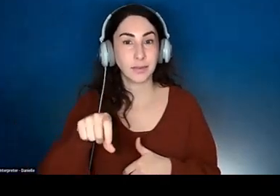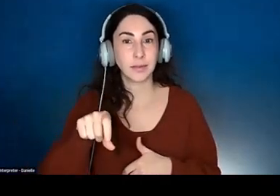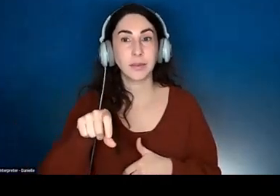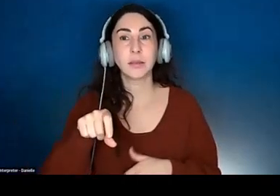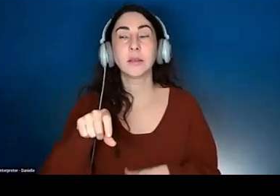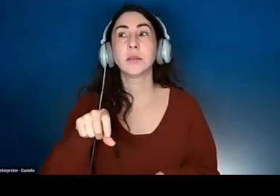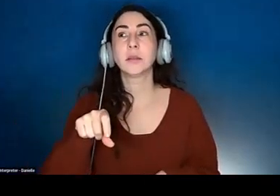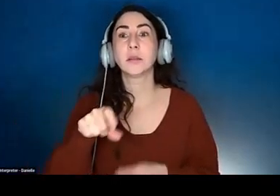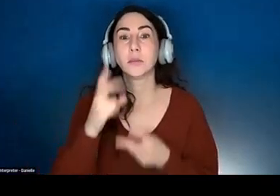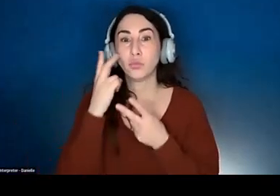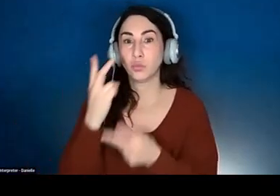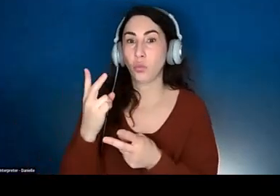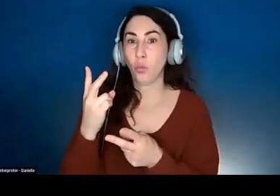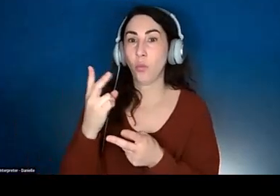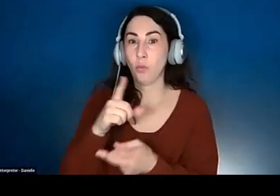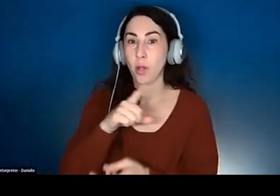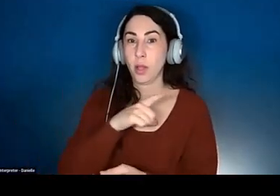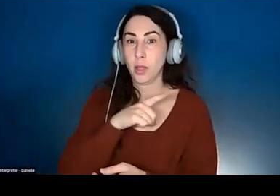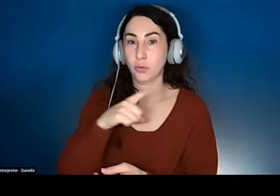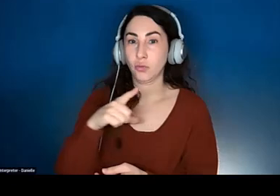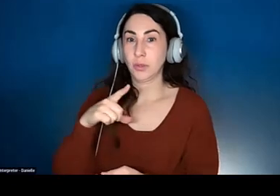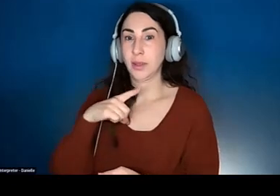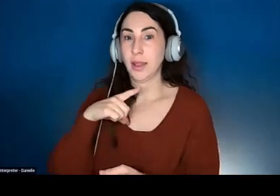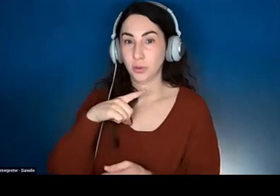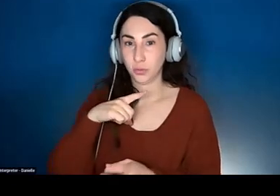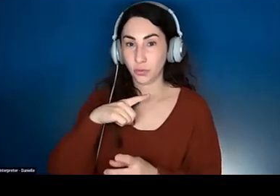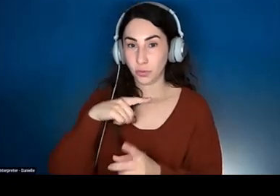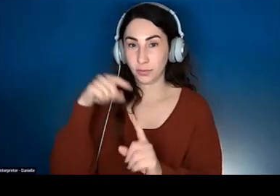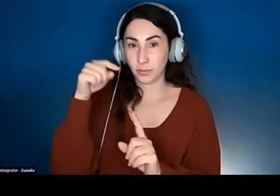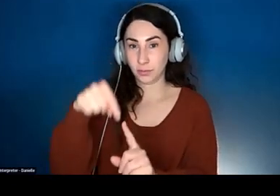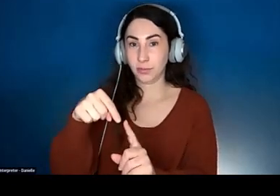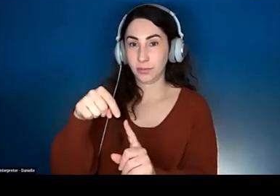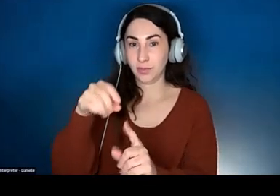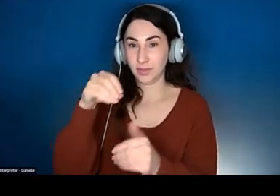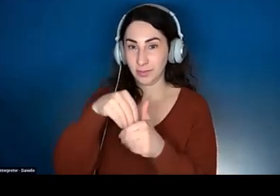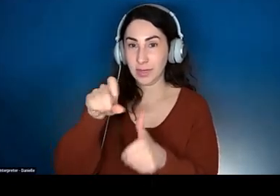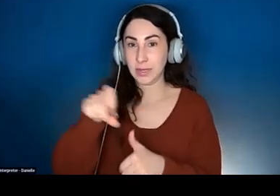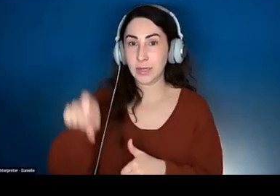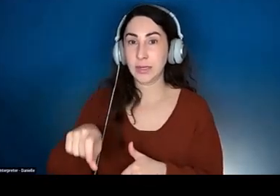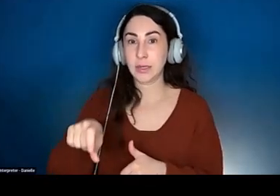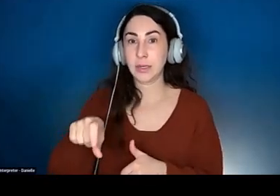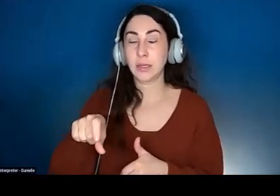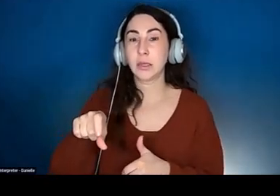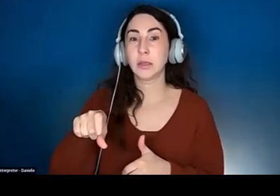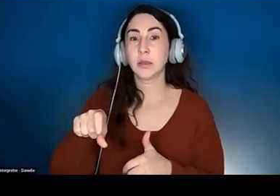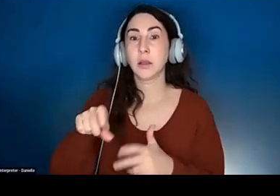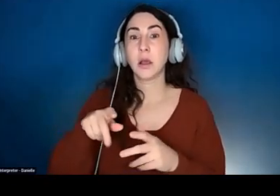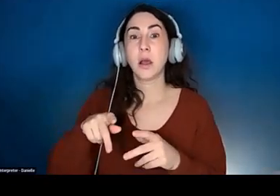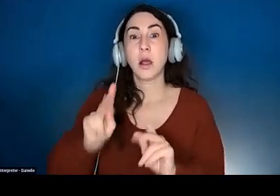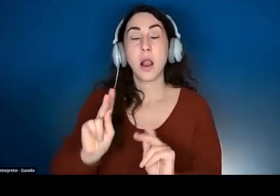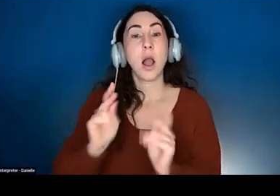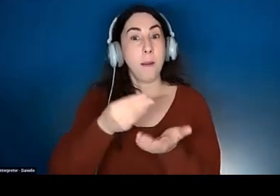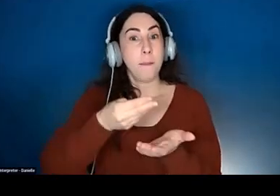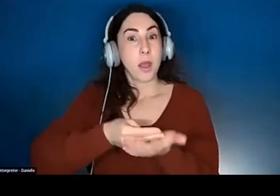in the state. that allowed the money to move from